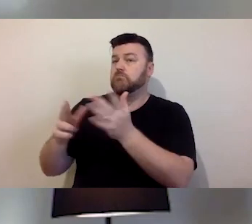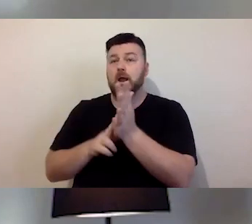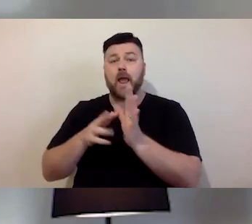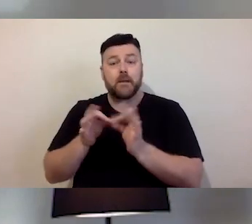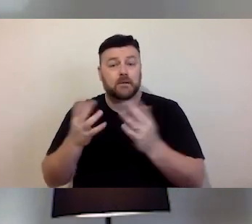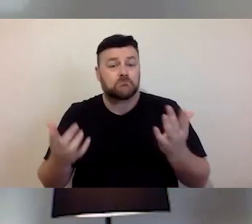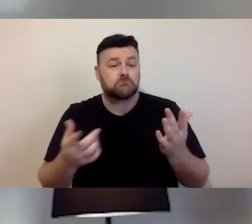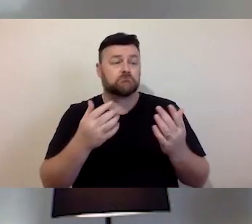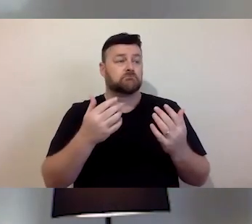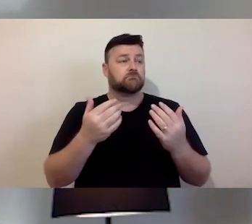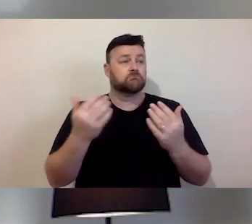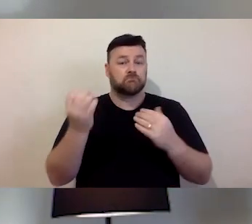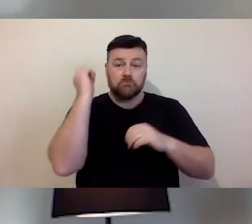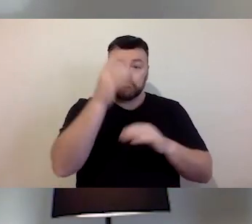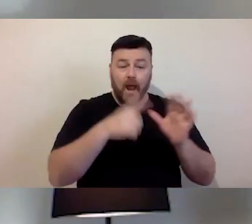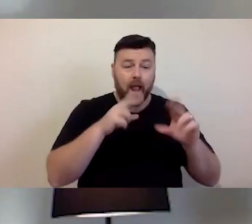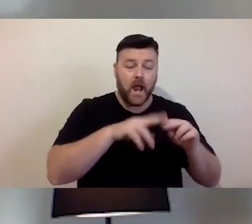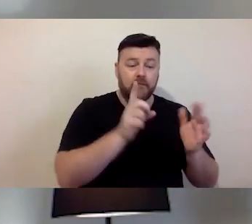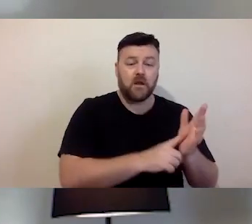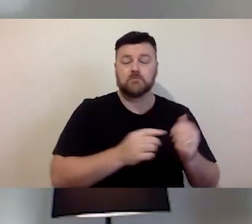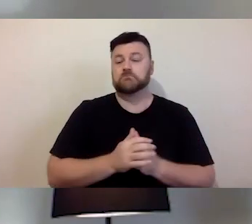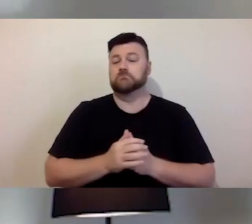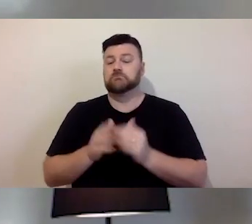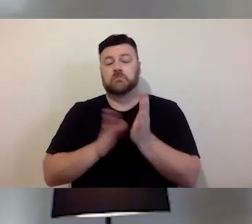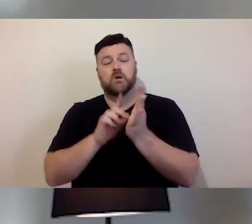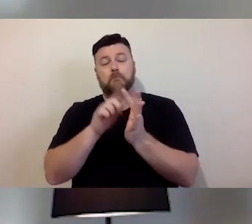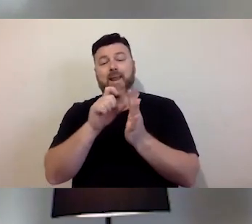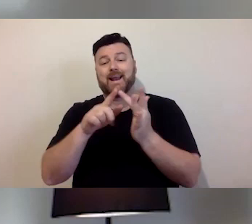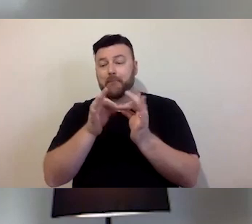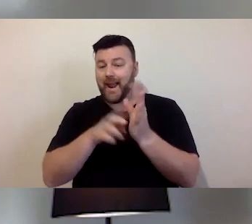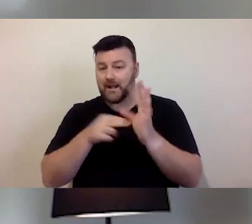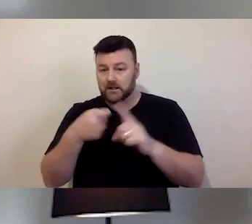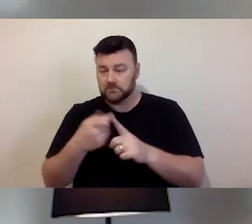Medibank Australia, the Australia Post, and the foundation for young